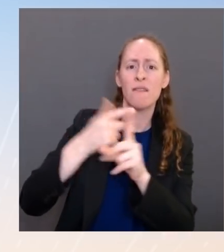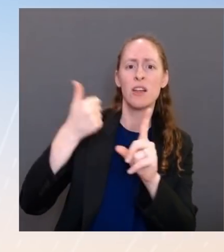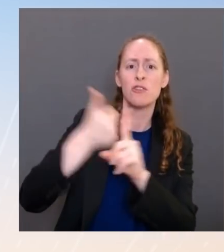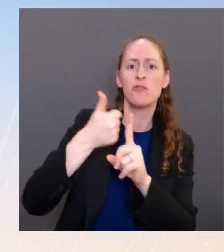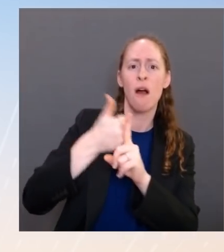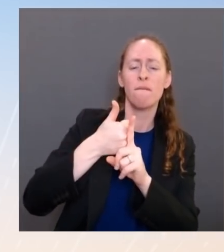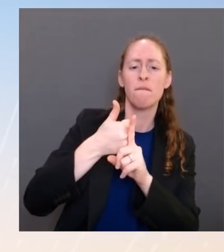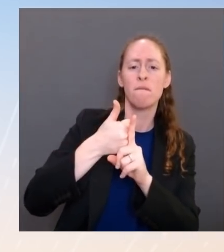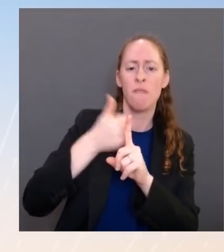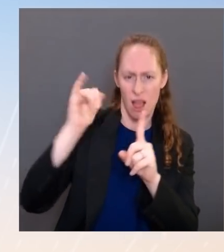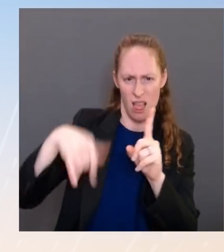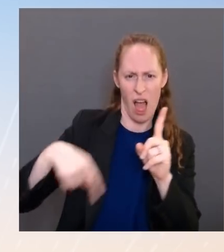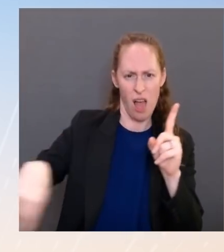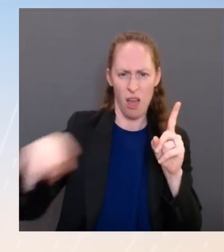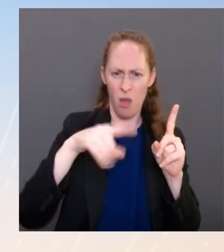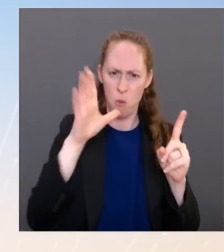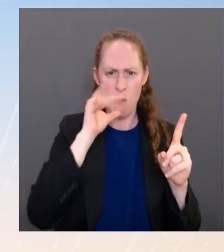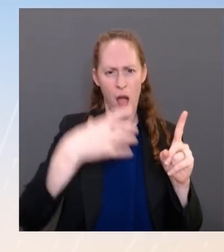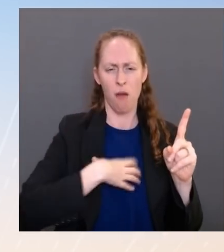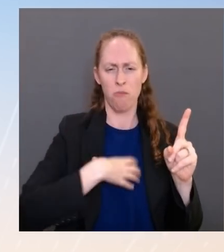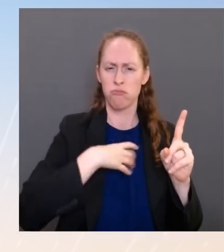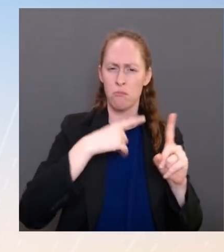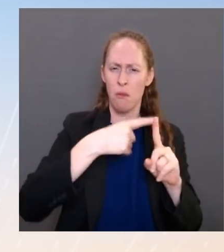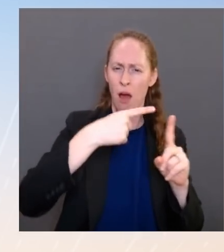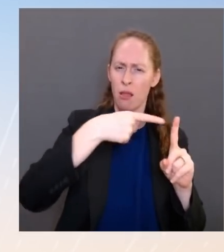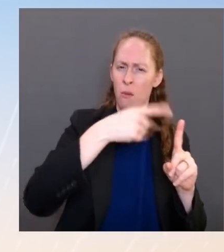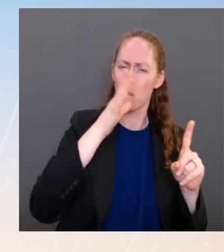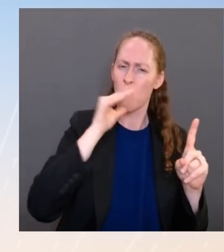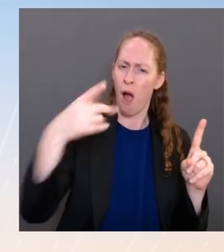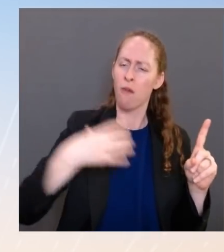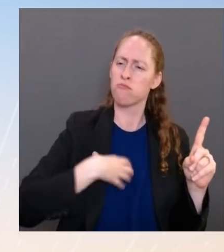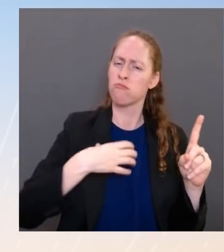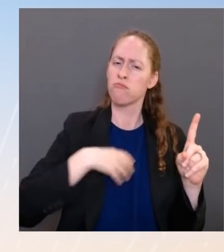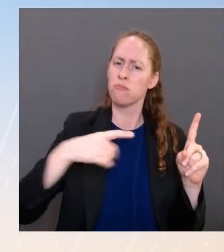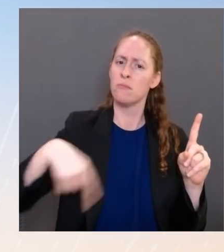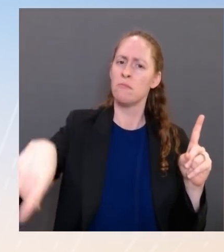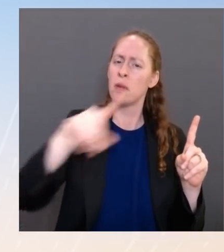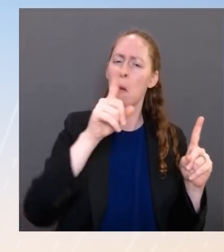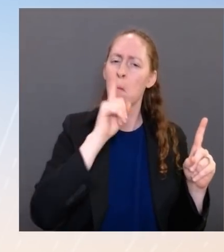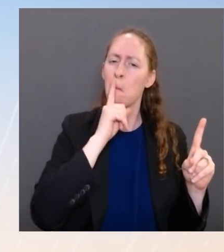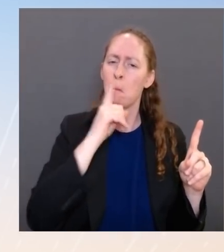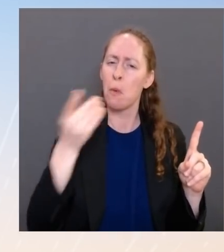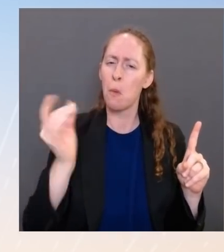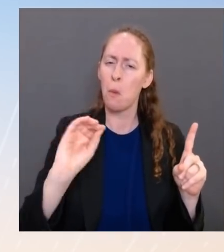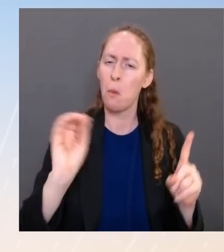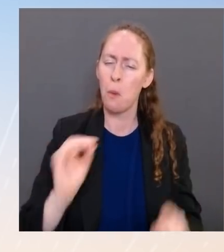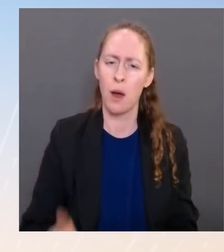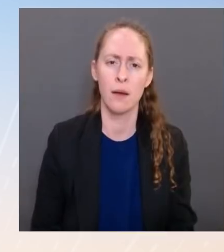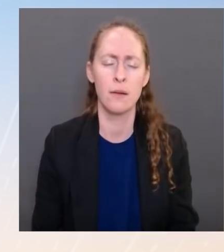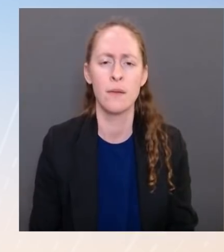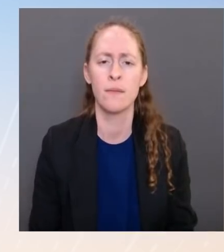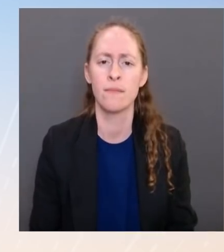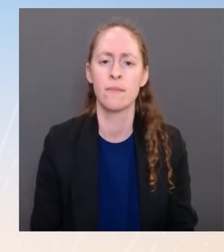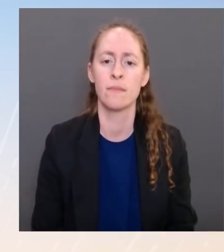but the situation has changed since then: We've now heard a bipartisan Senate proposal resolution from Senators Blumenthal and Graham